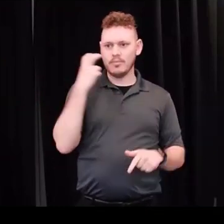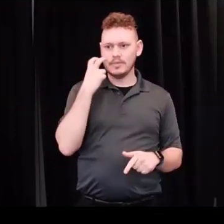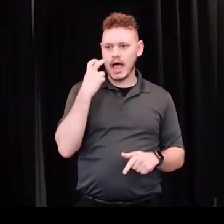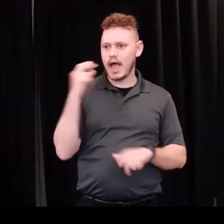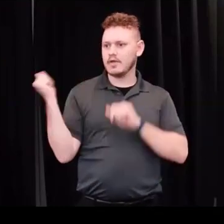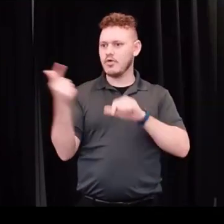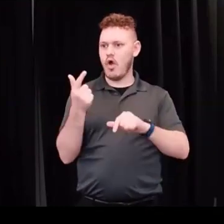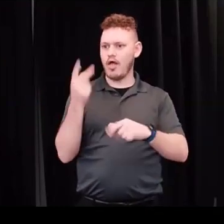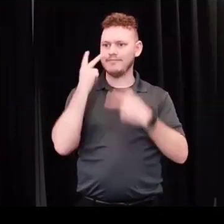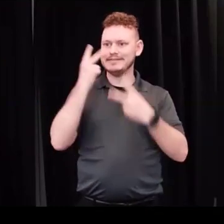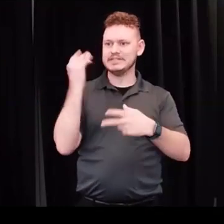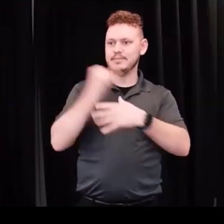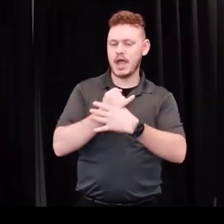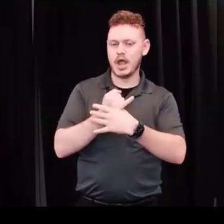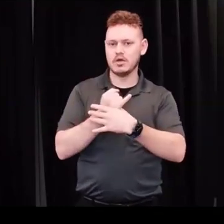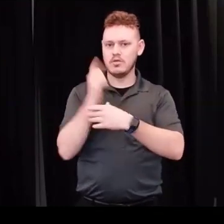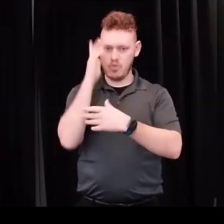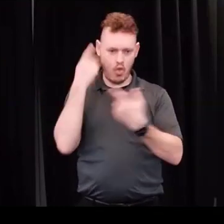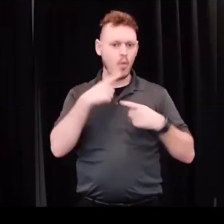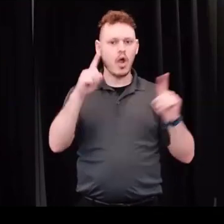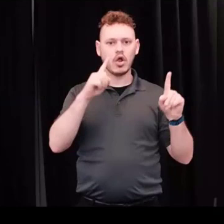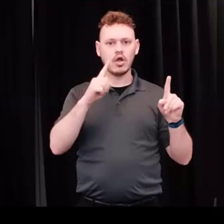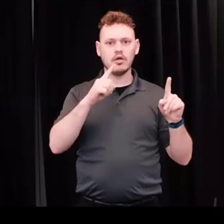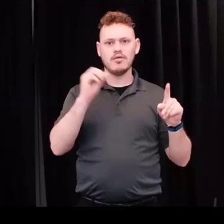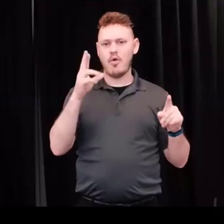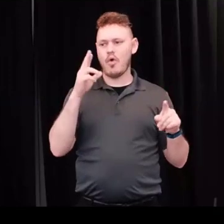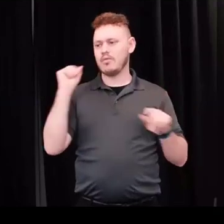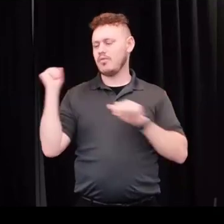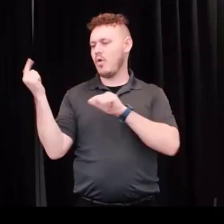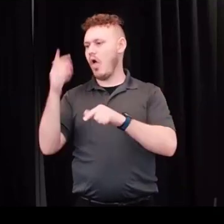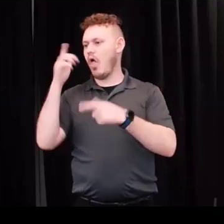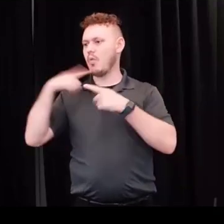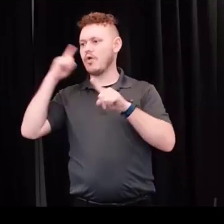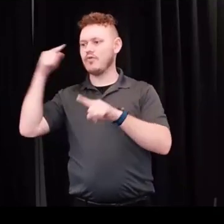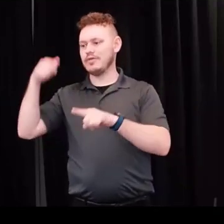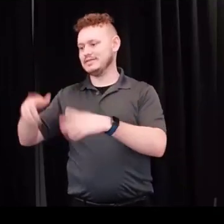is going to work for this person because they have mobility issues." So I appreciate that.